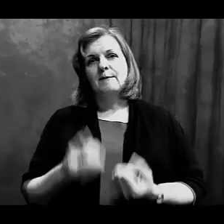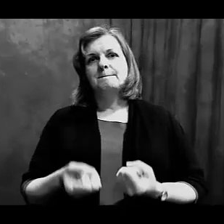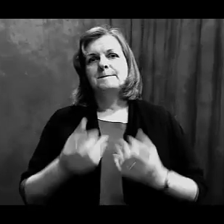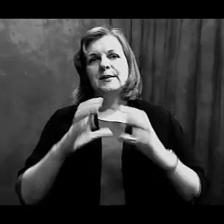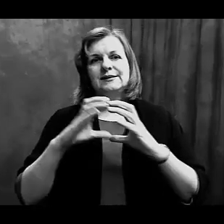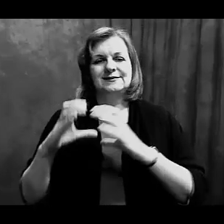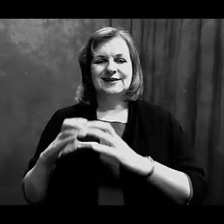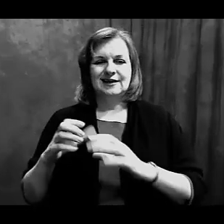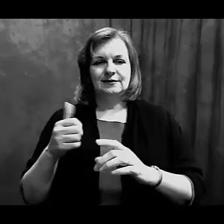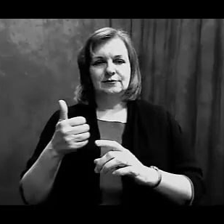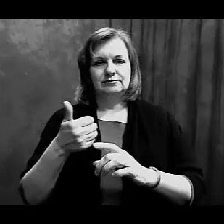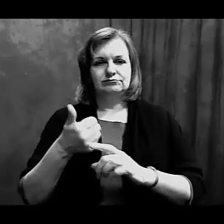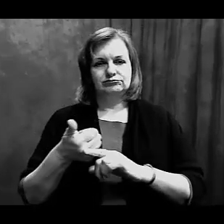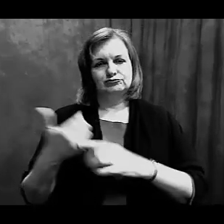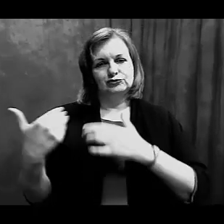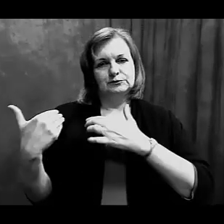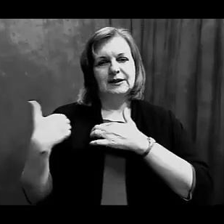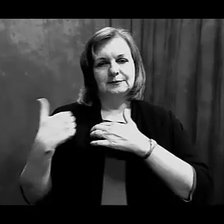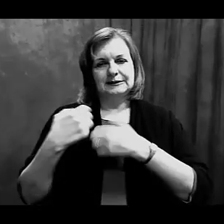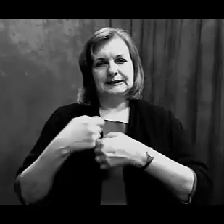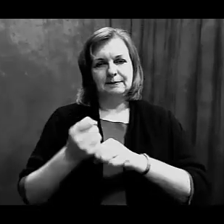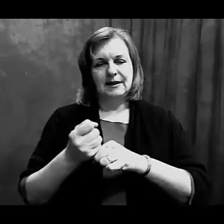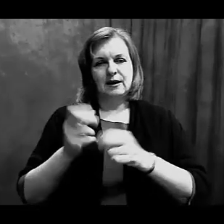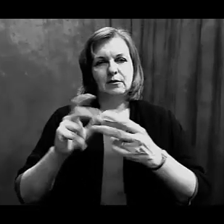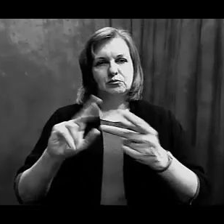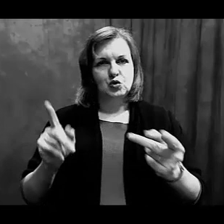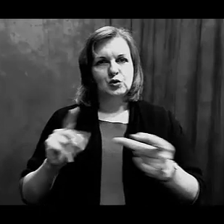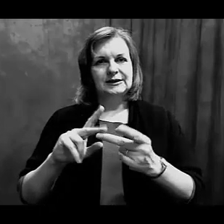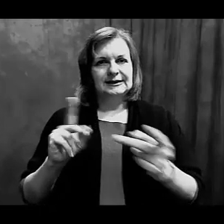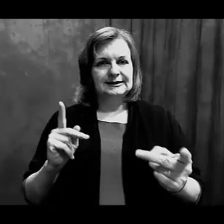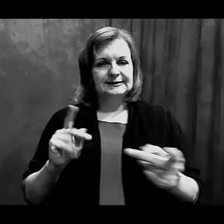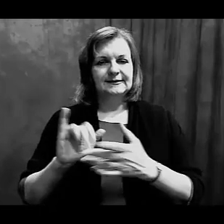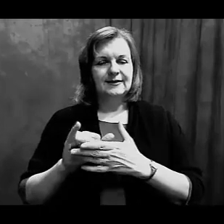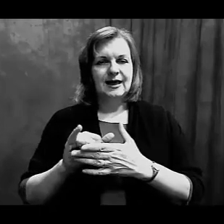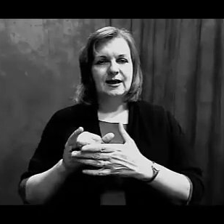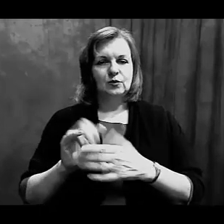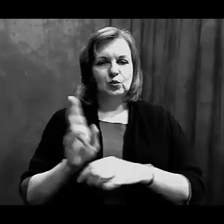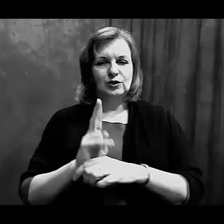so we have a lot of cells whose job it is to make proteins